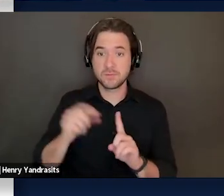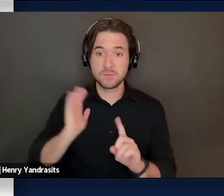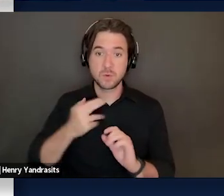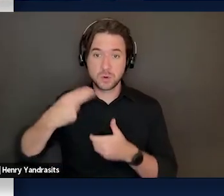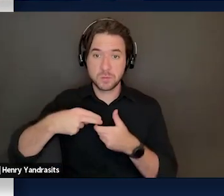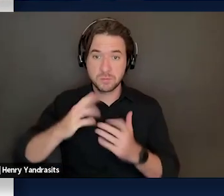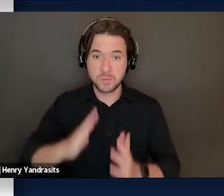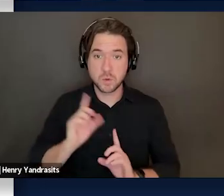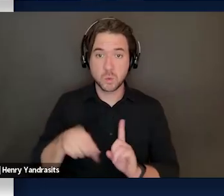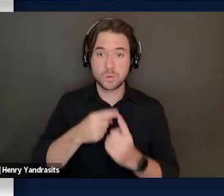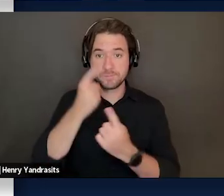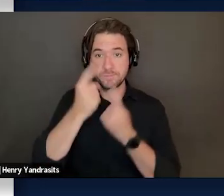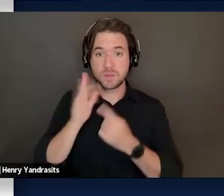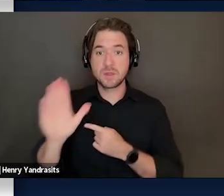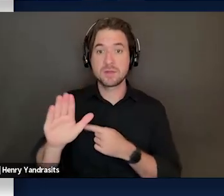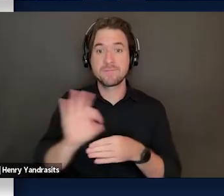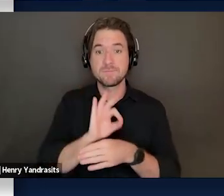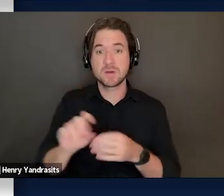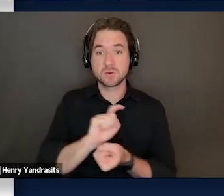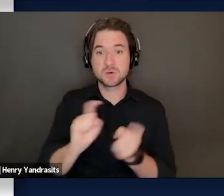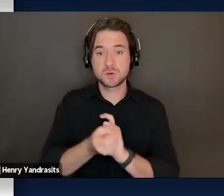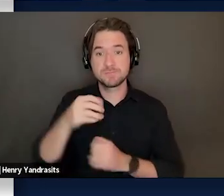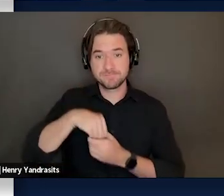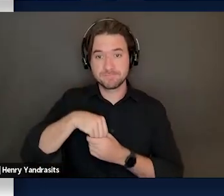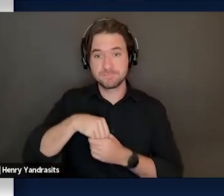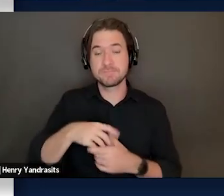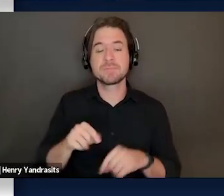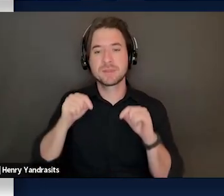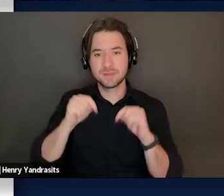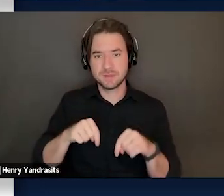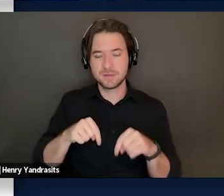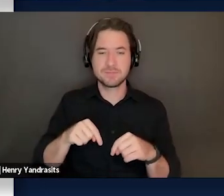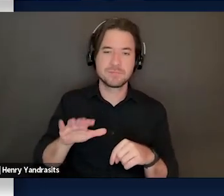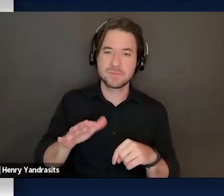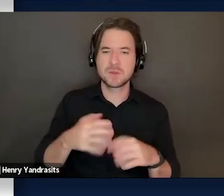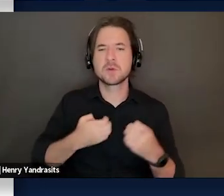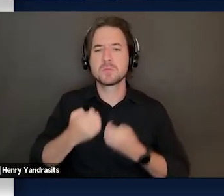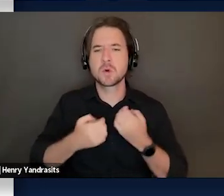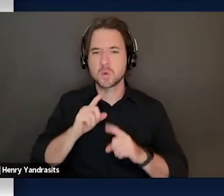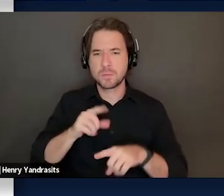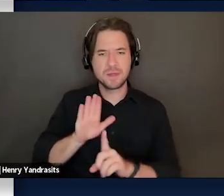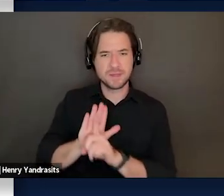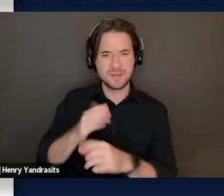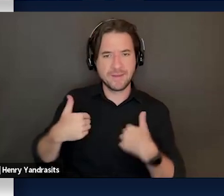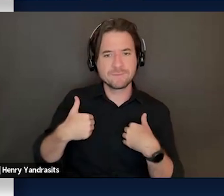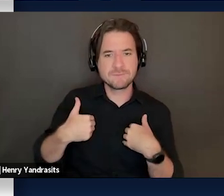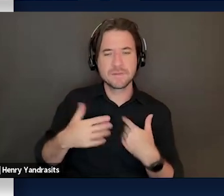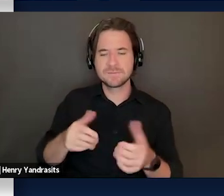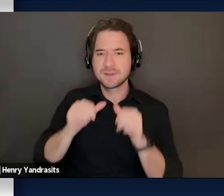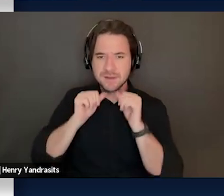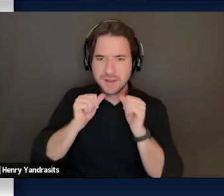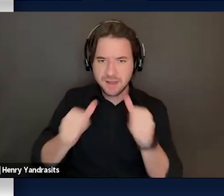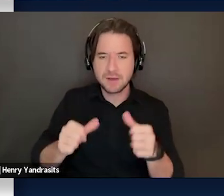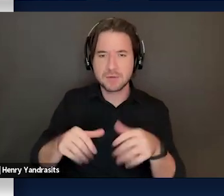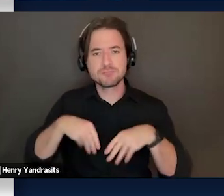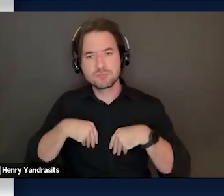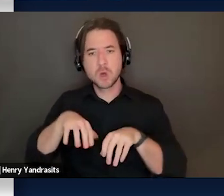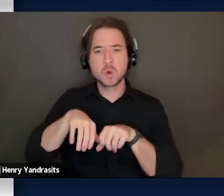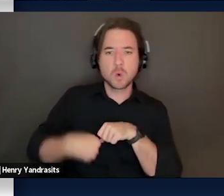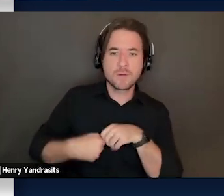had, when thinking about their changes in function internally. Um, so this is sort of the emotional responses that they had, um, denial, acceptance, grief, loss, and resilience.